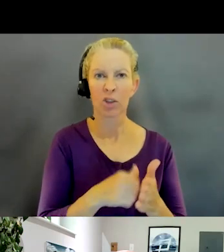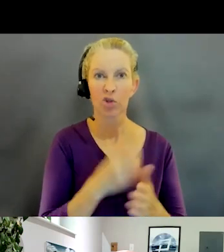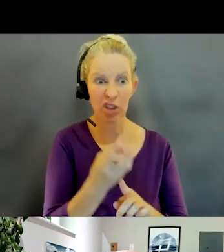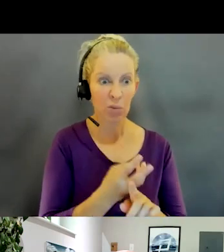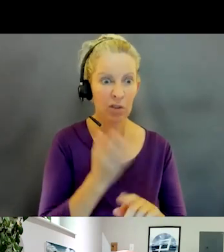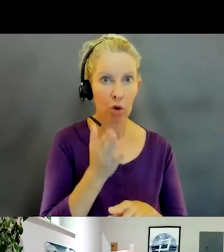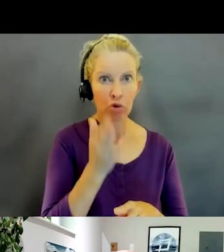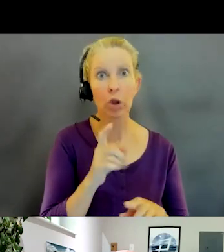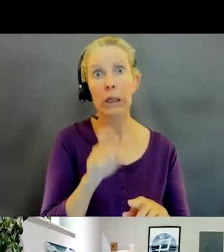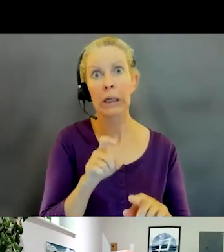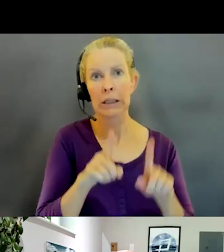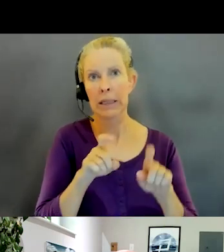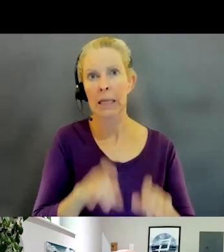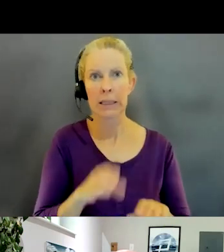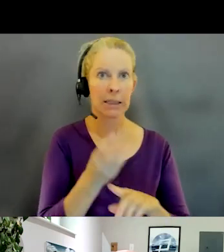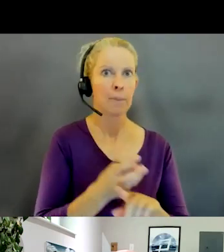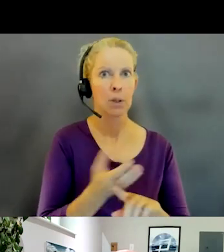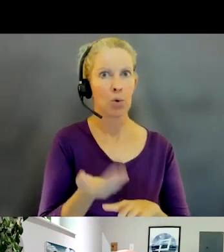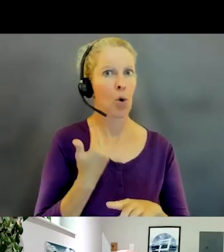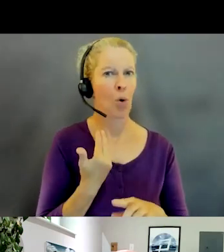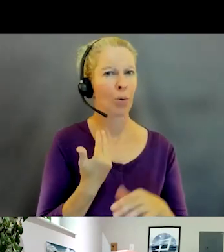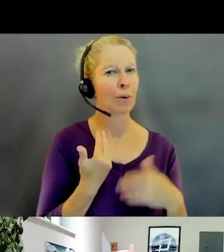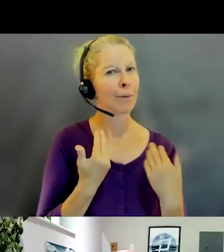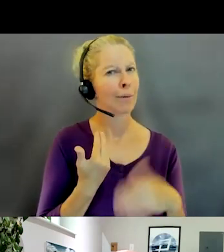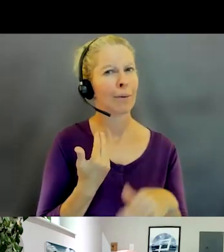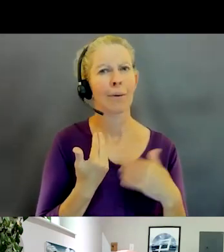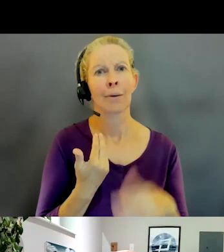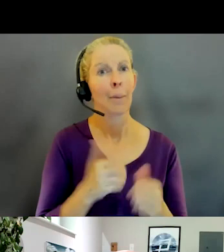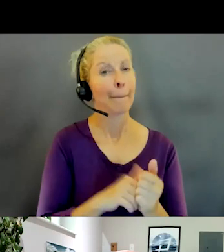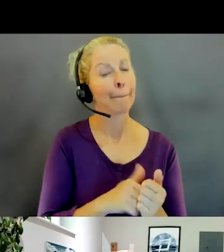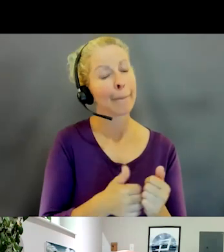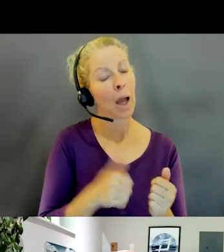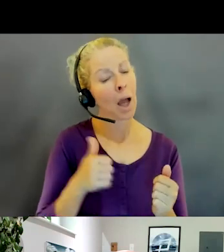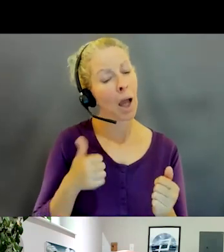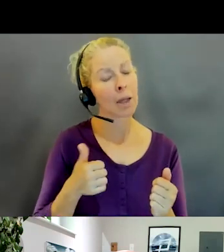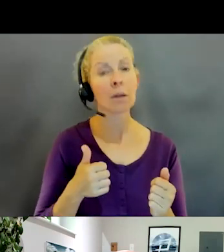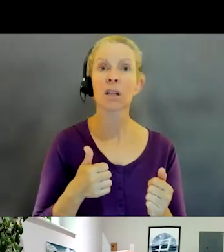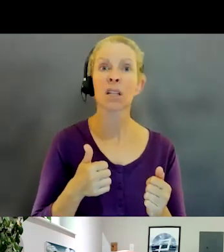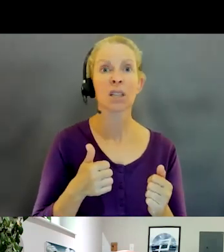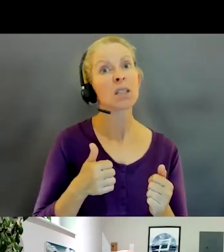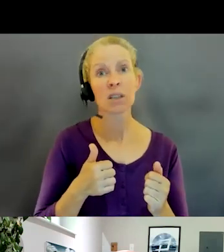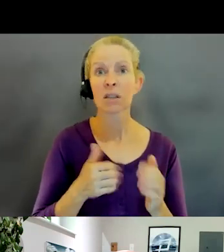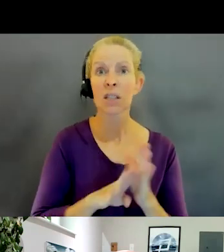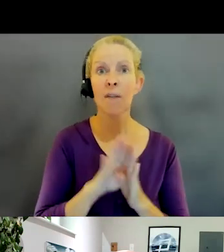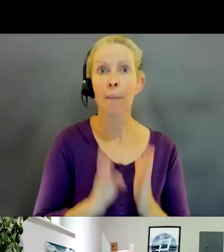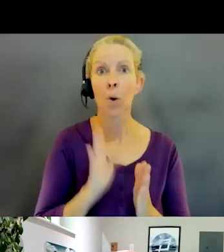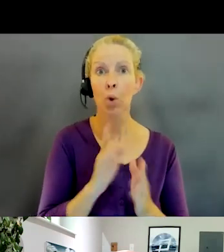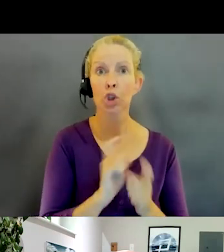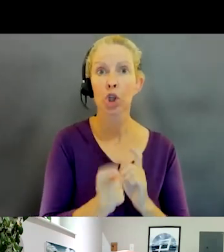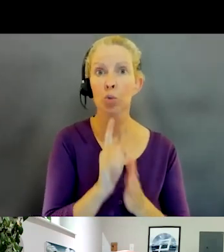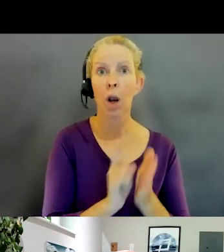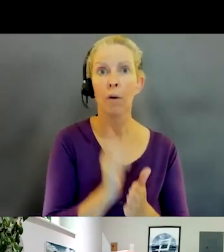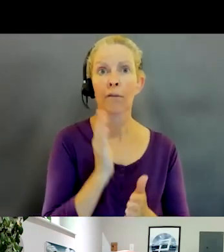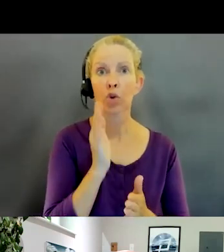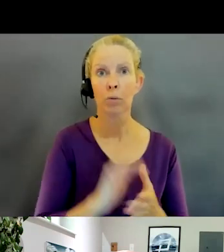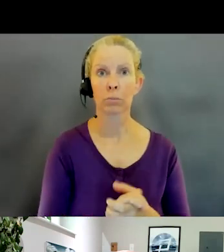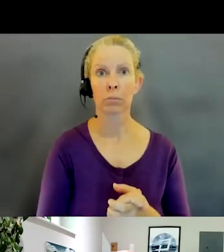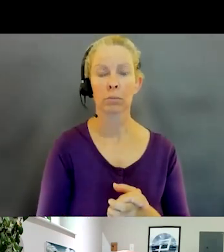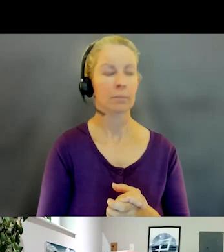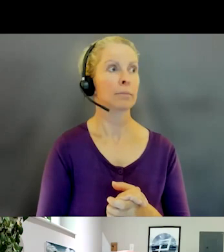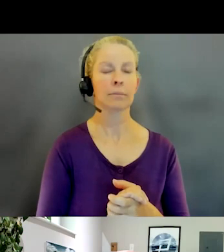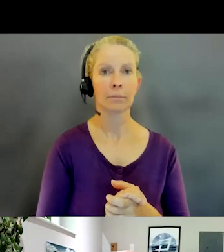tested six months ago, and the developer is going to change it in an hour. We are kidding ourselves